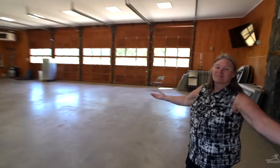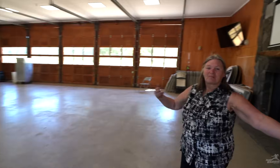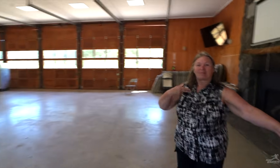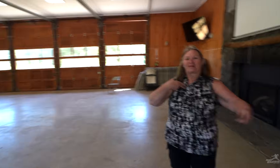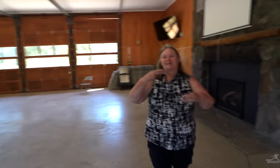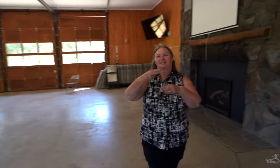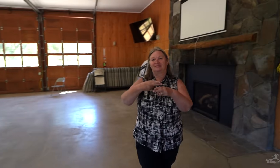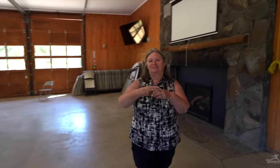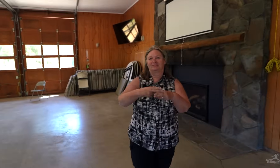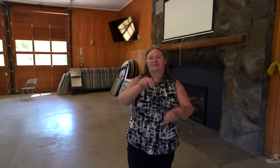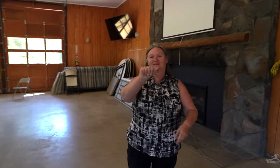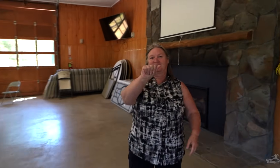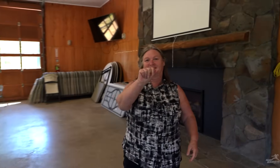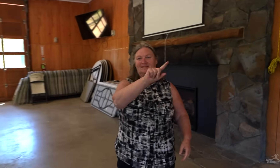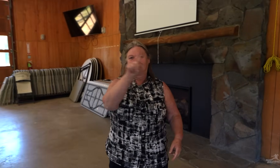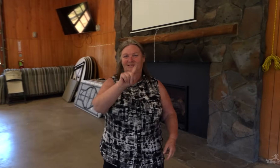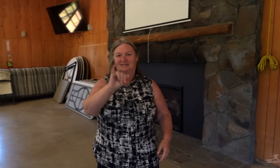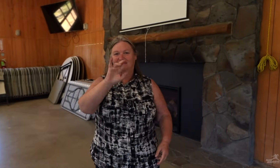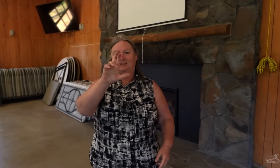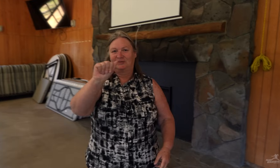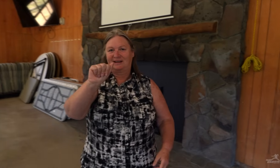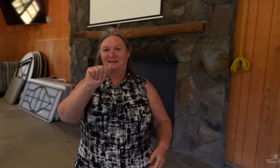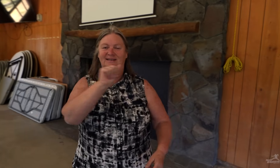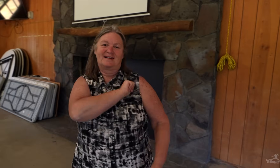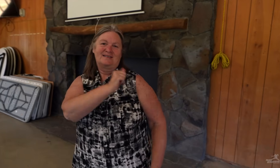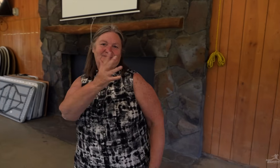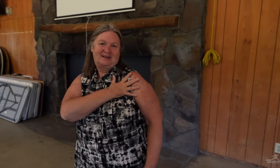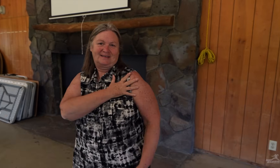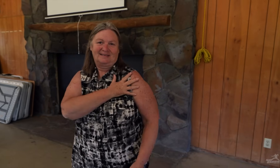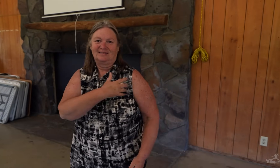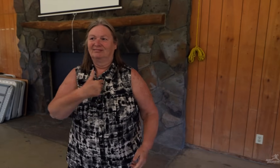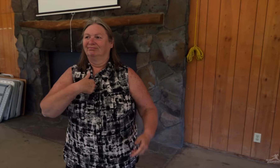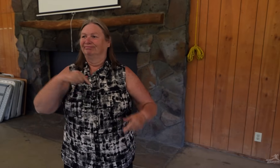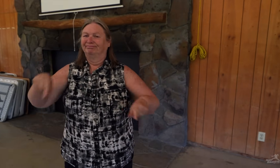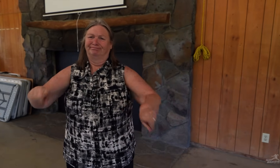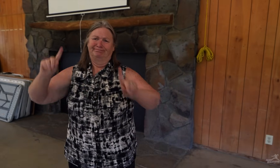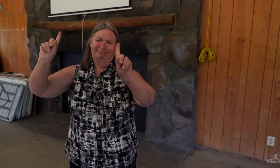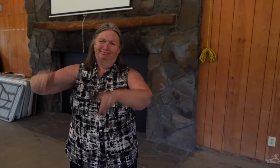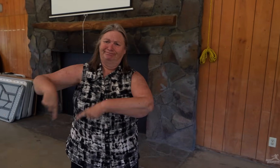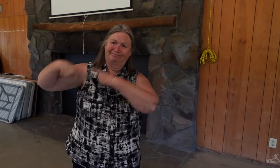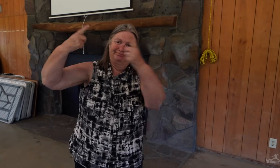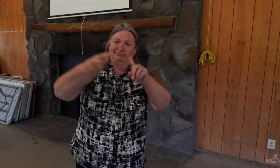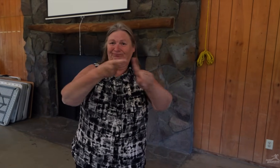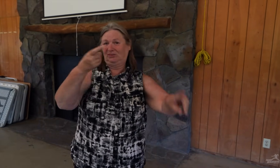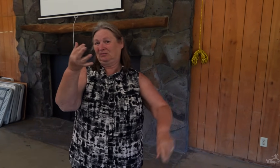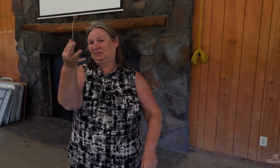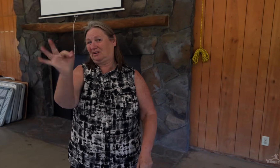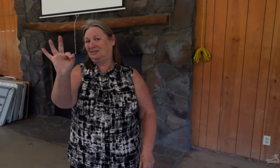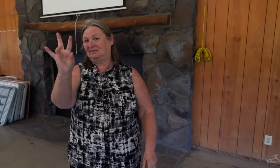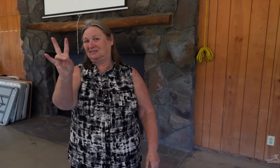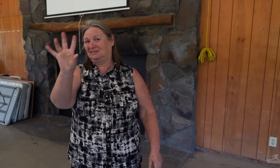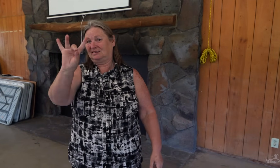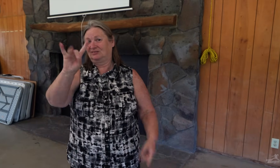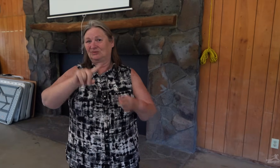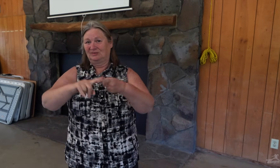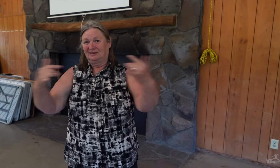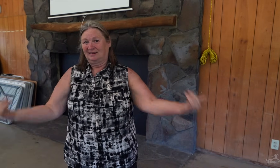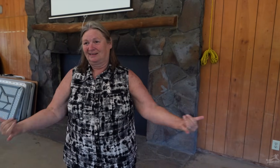My name is Azira. I’ve been here since 1978.